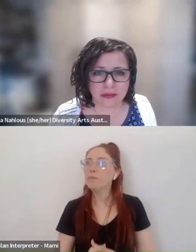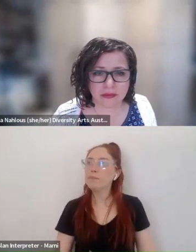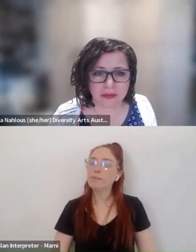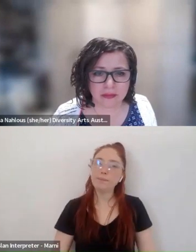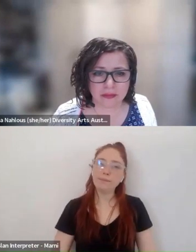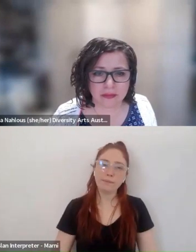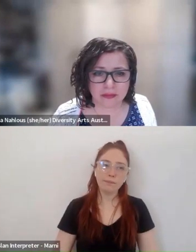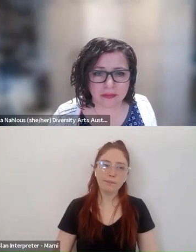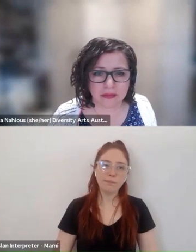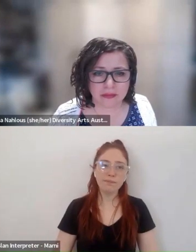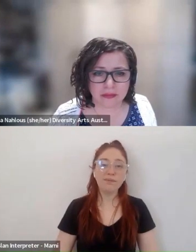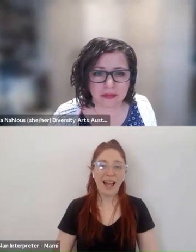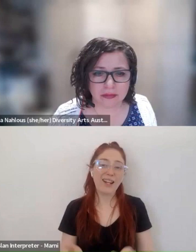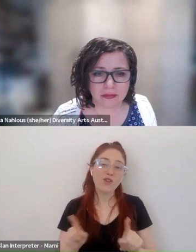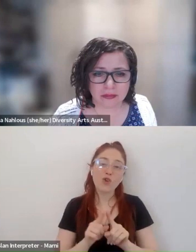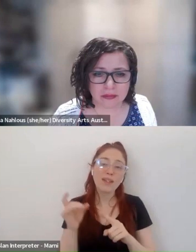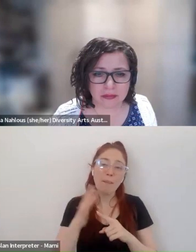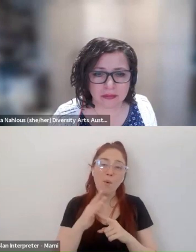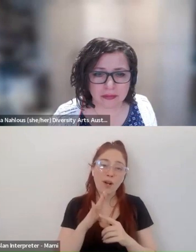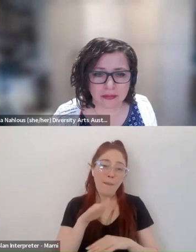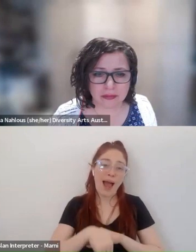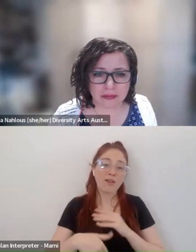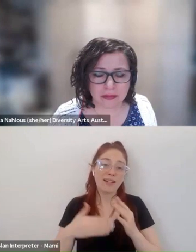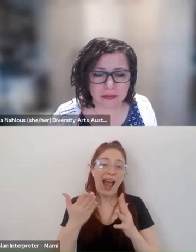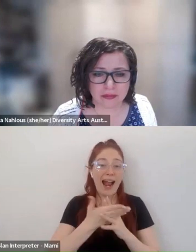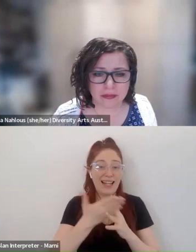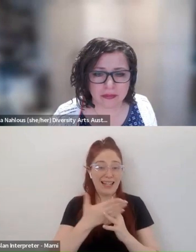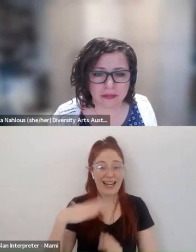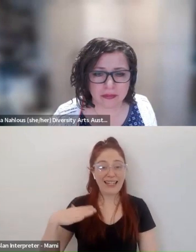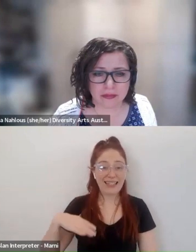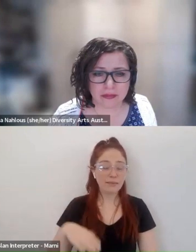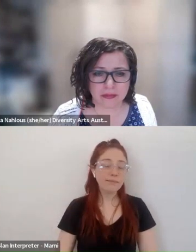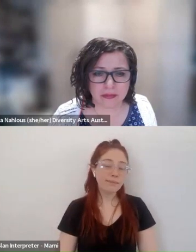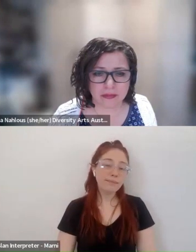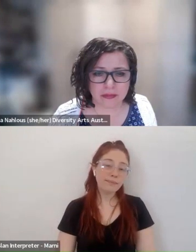people's access requirements might be in that space and